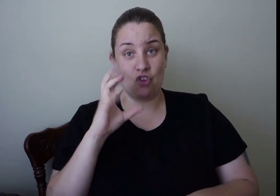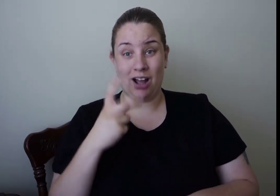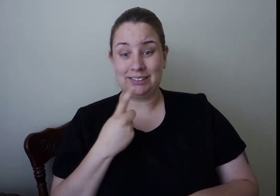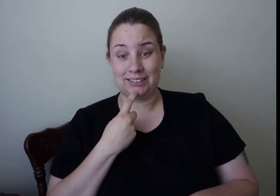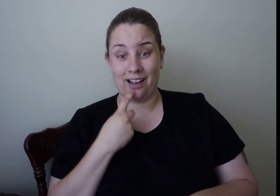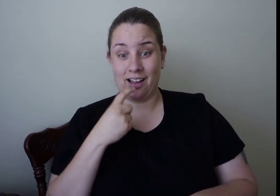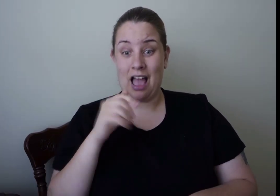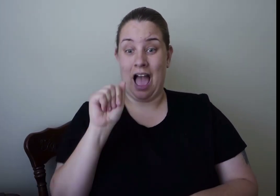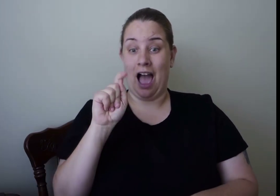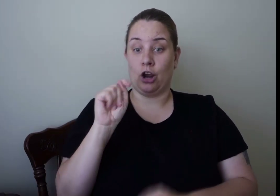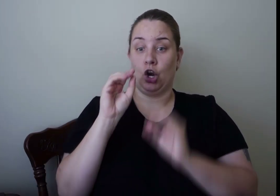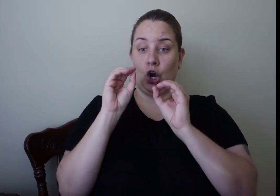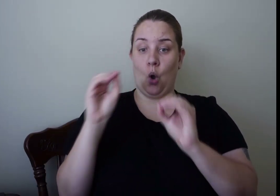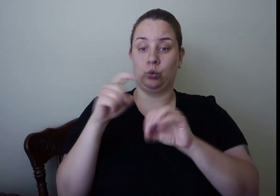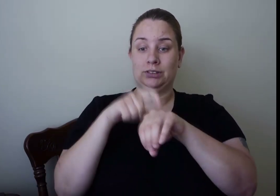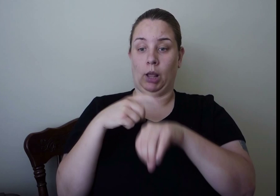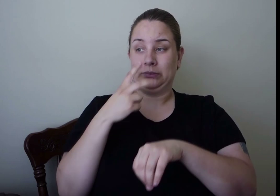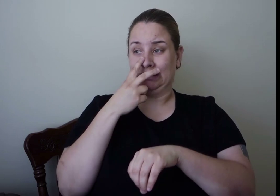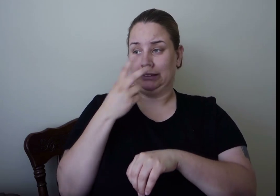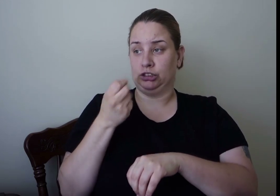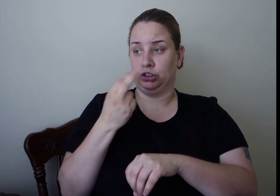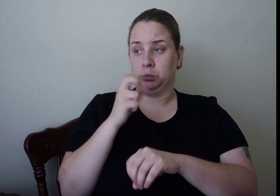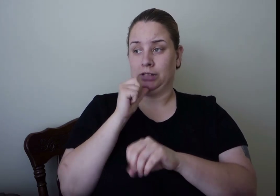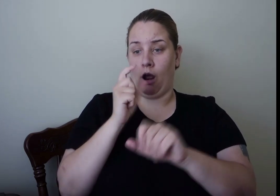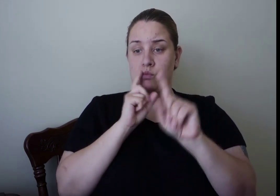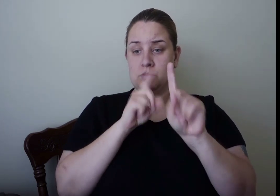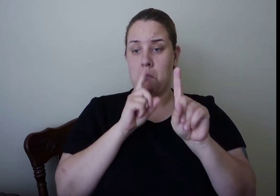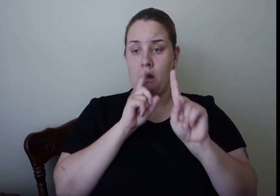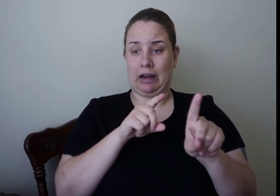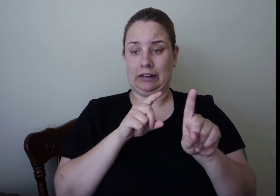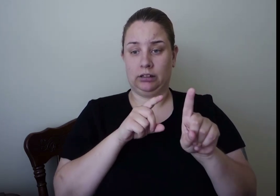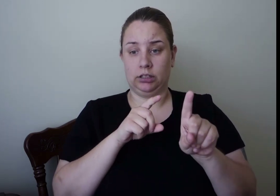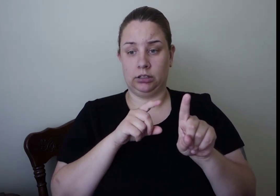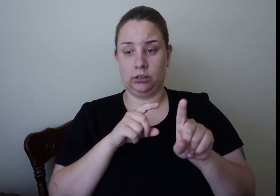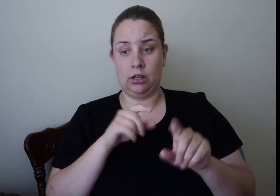Brock stated, “At no time did I see that she was not responding.